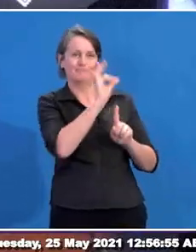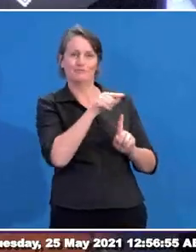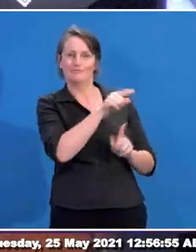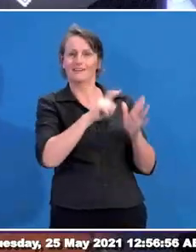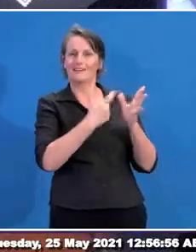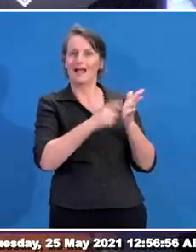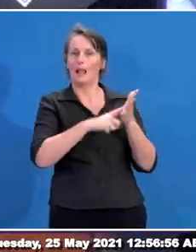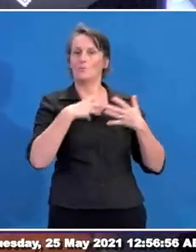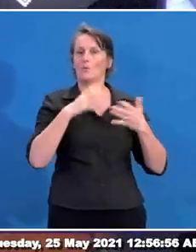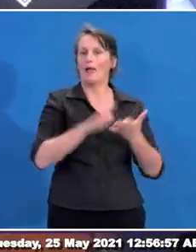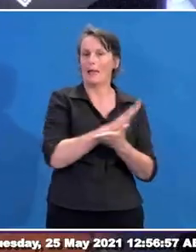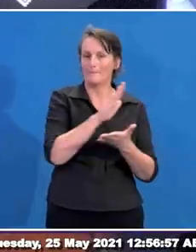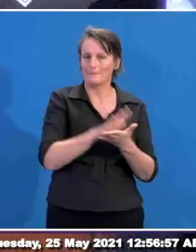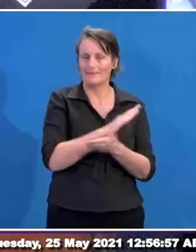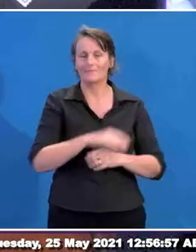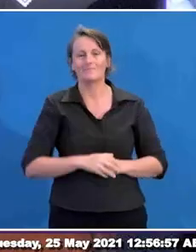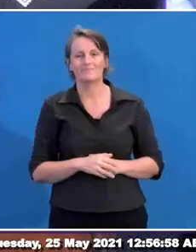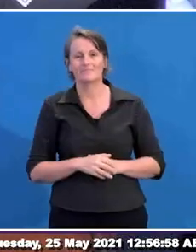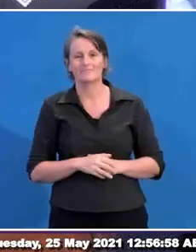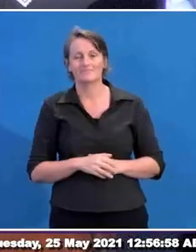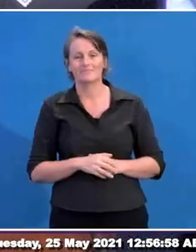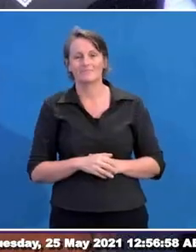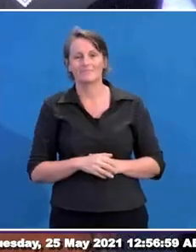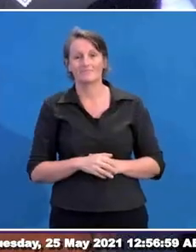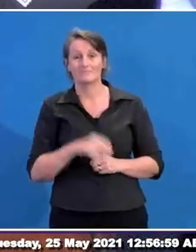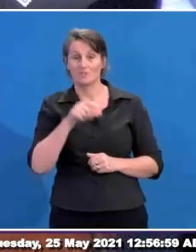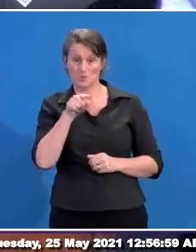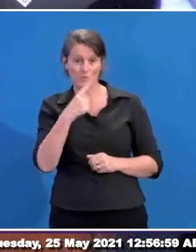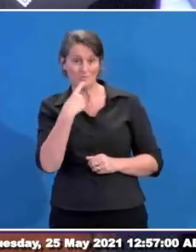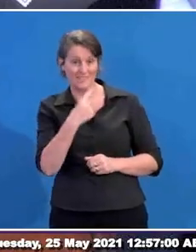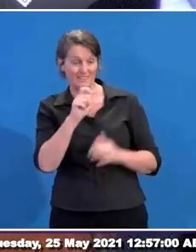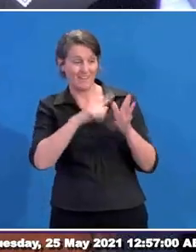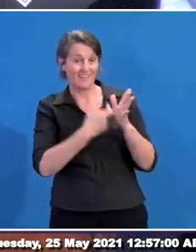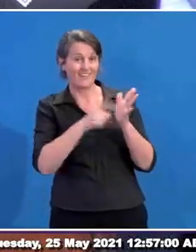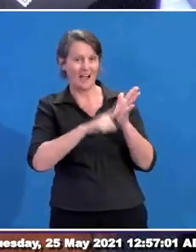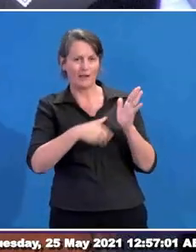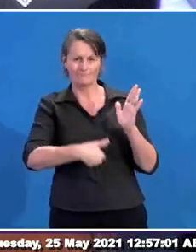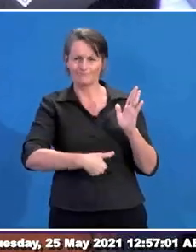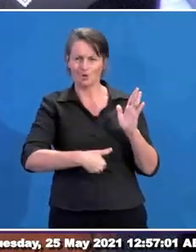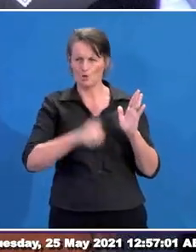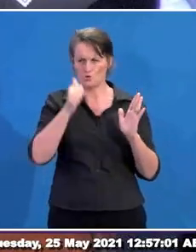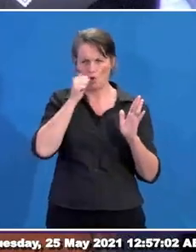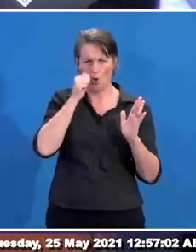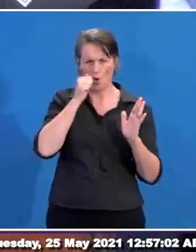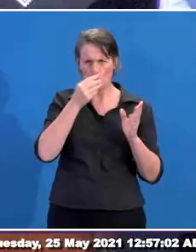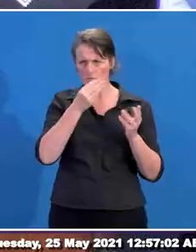As you say, Carl has a great sense of intuition and he can tell if something's wrong. Yes.